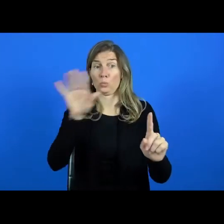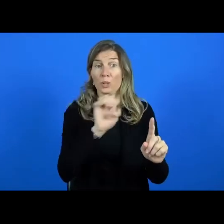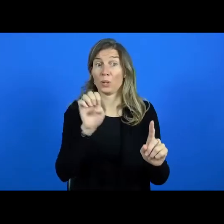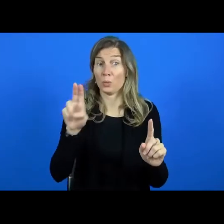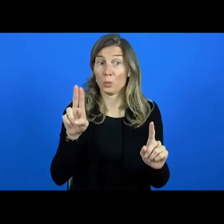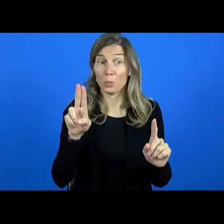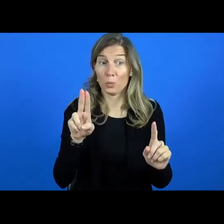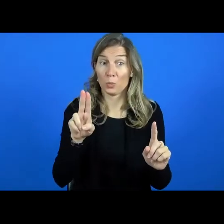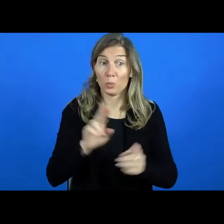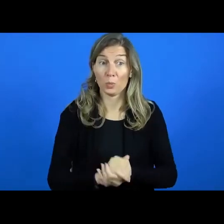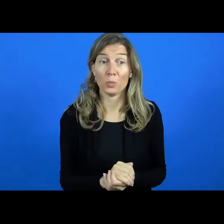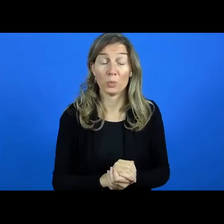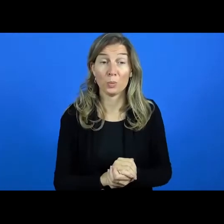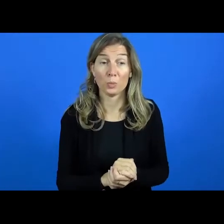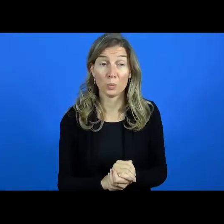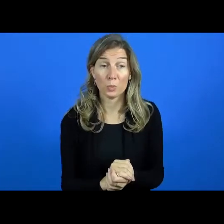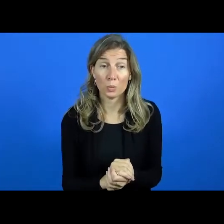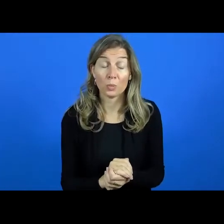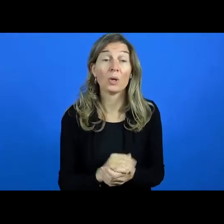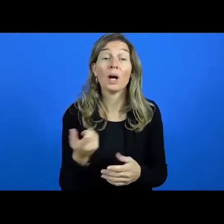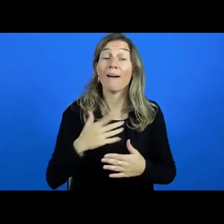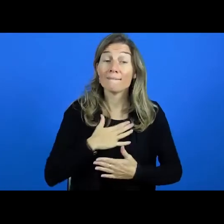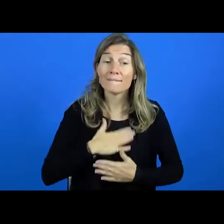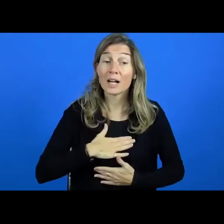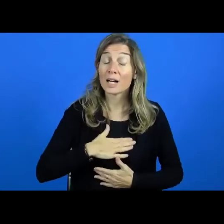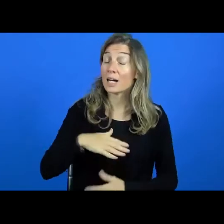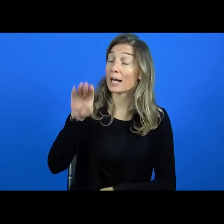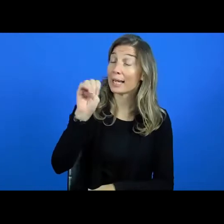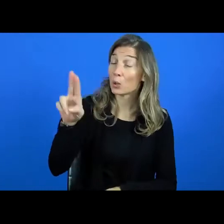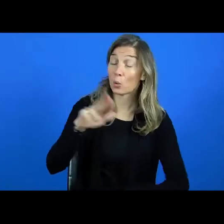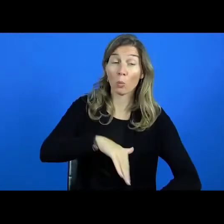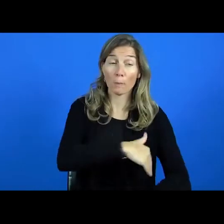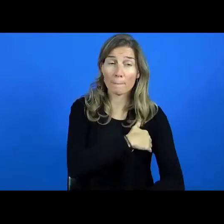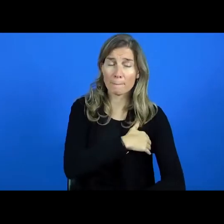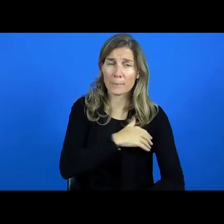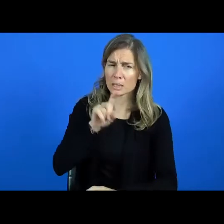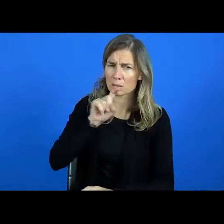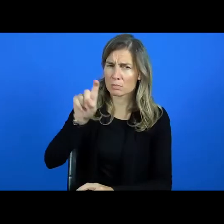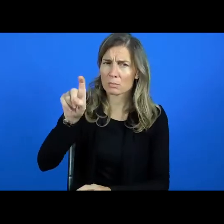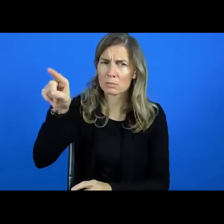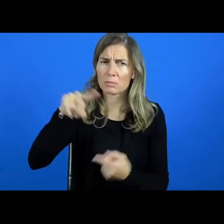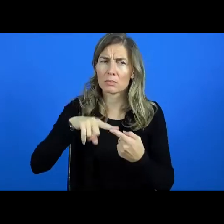you need to be a citizen of the European member state or live in the territory of the European Union.